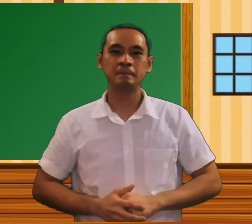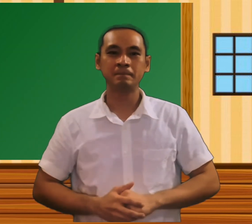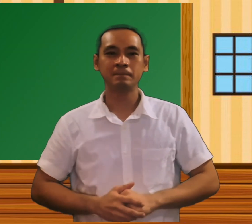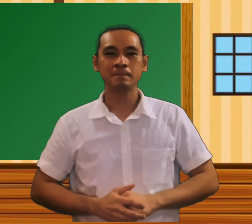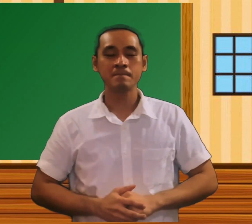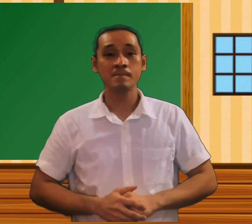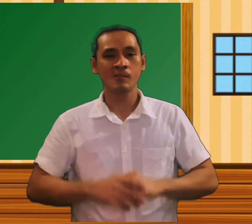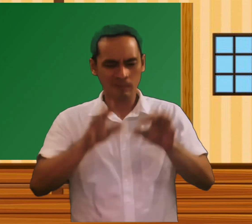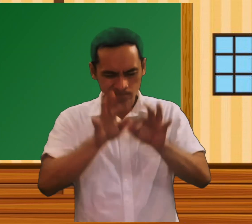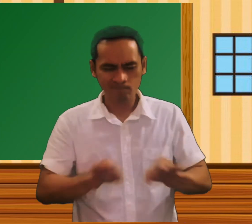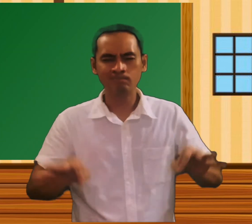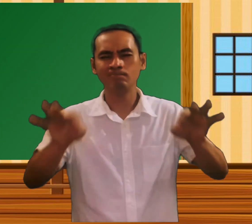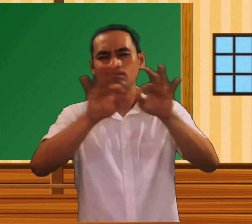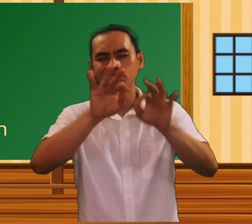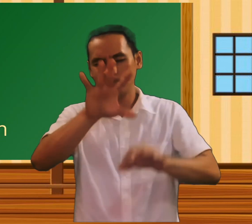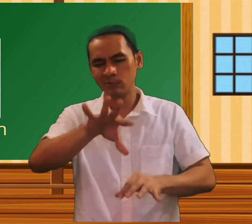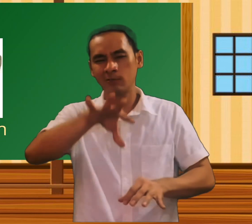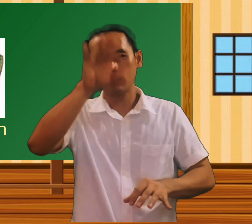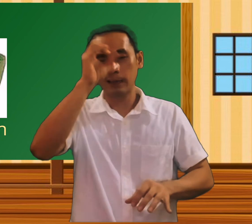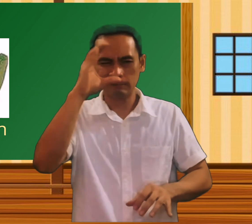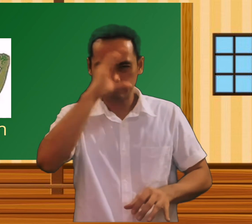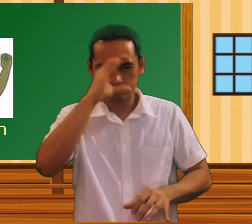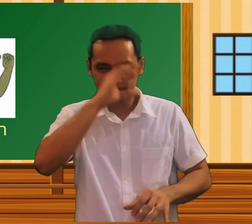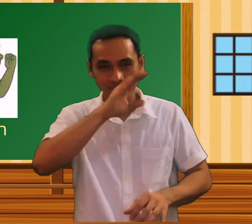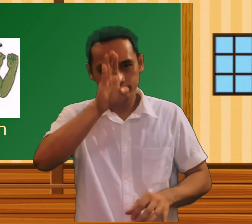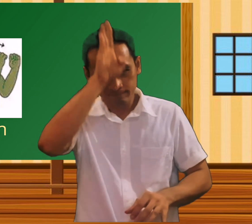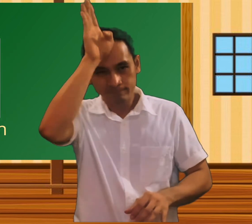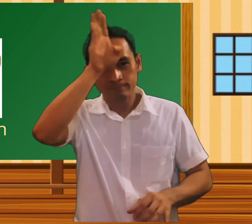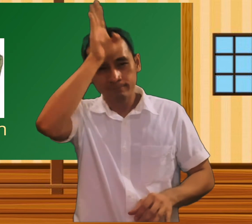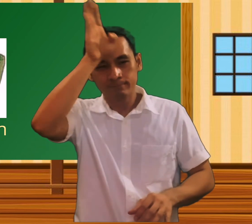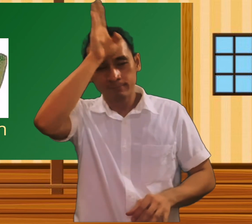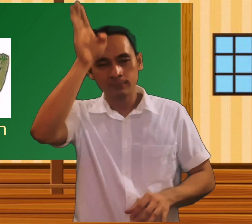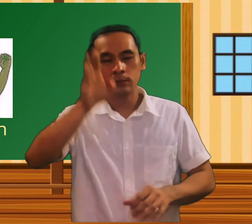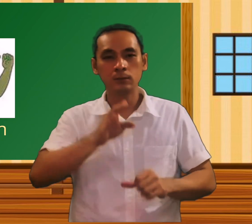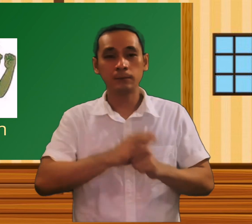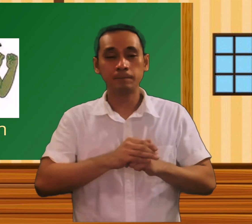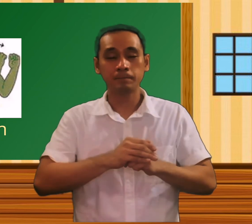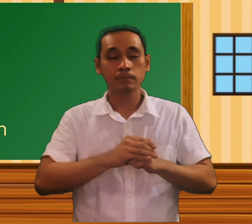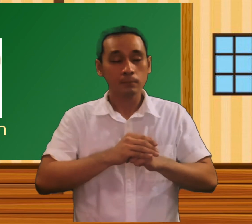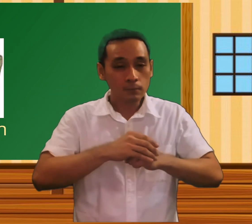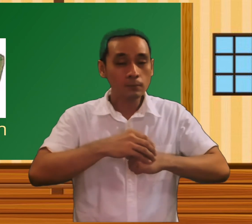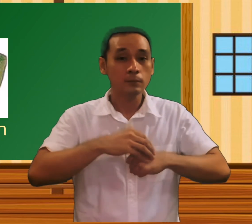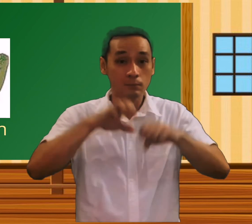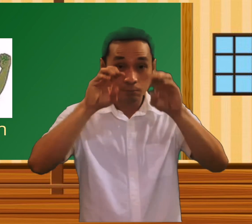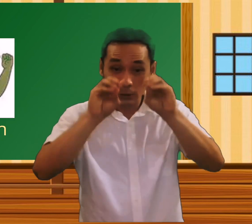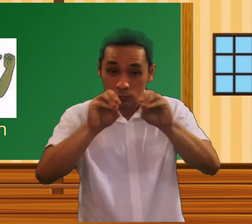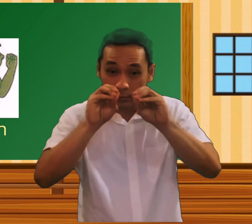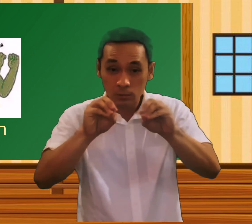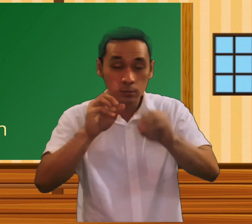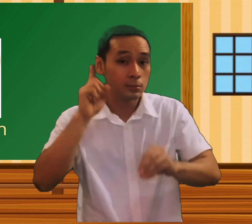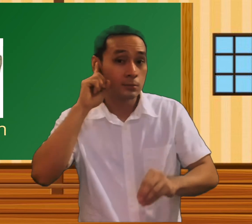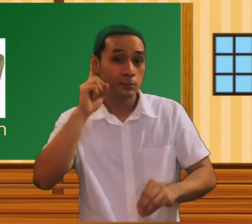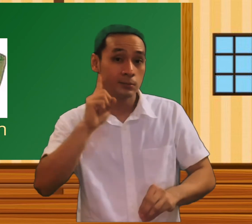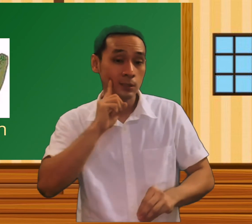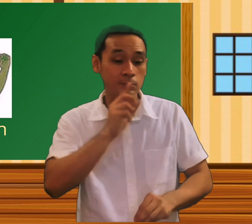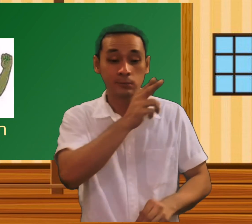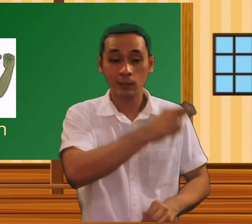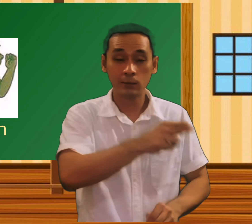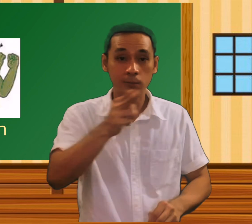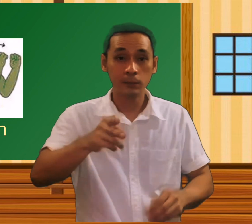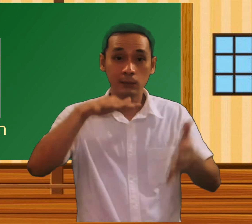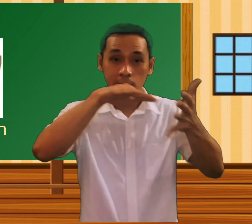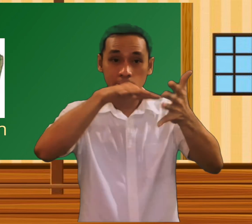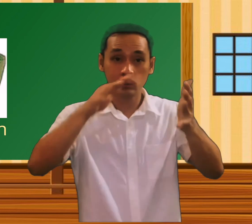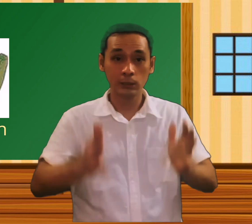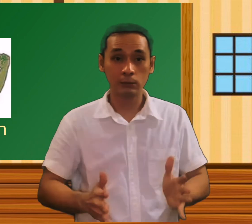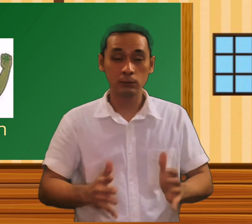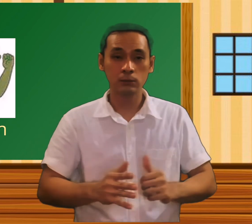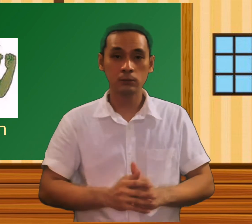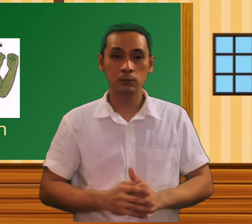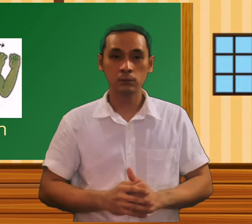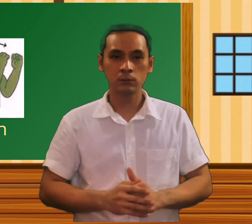it is vital to find innovations in educating our deaf and hard of hearing students no one should